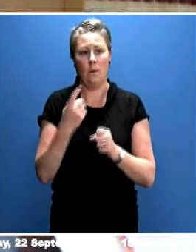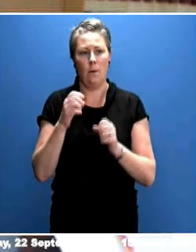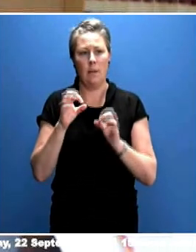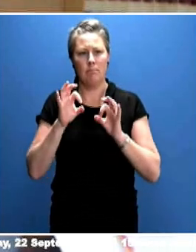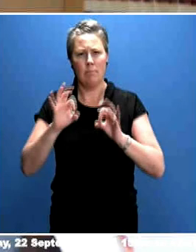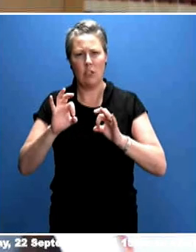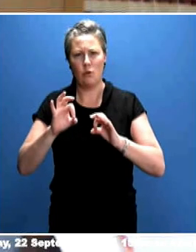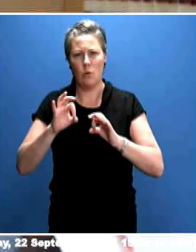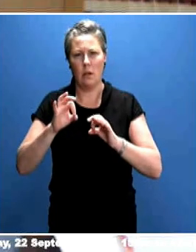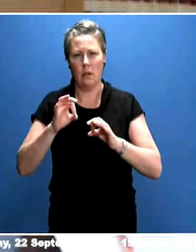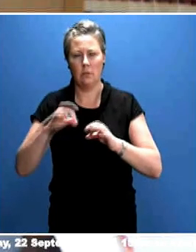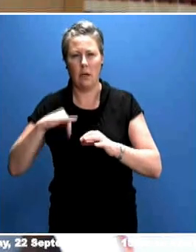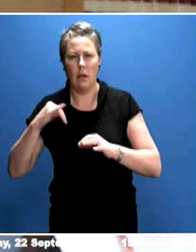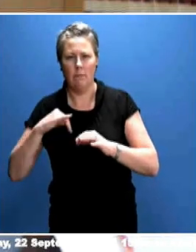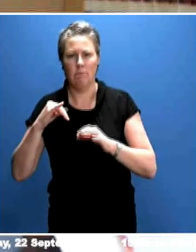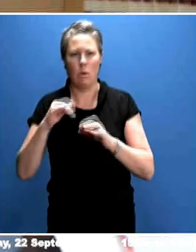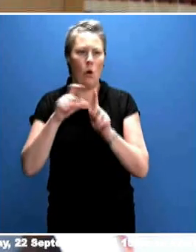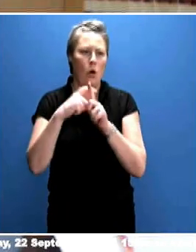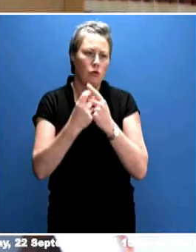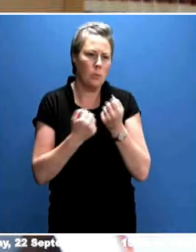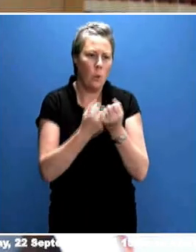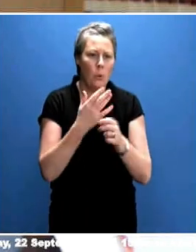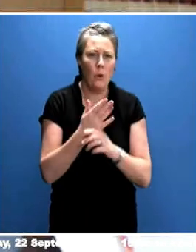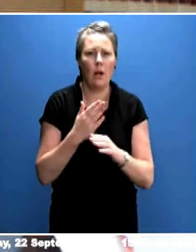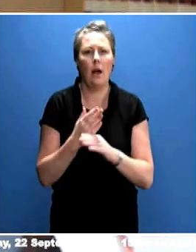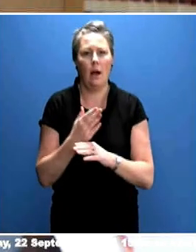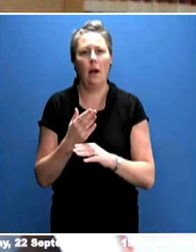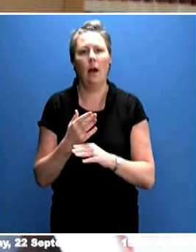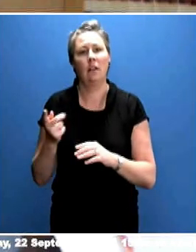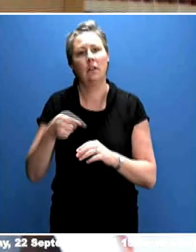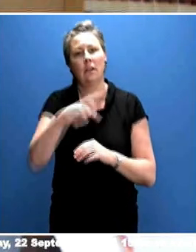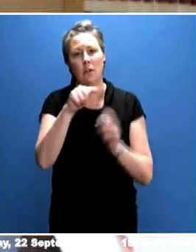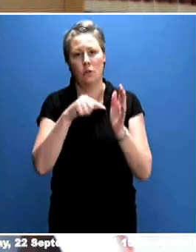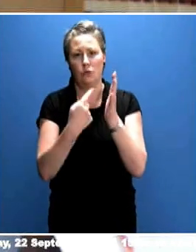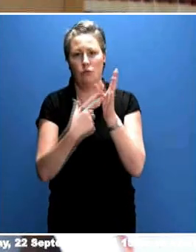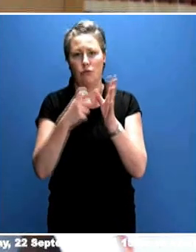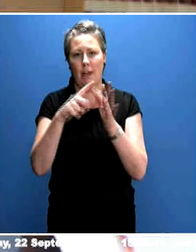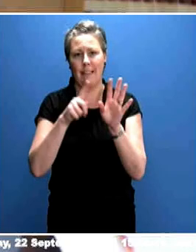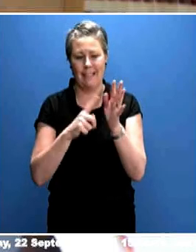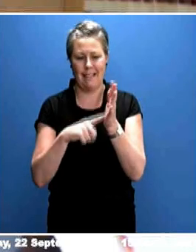and our cultural support worker undertake Tracy Westerman's Aboriginal Mental Health Training,